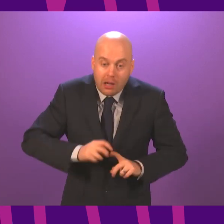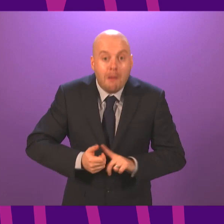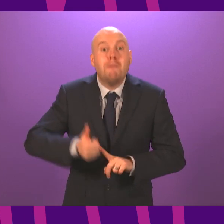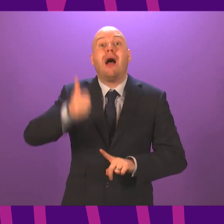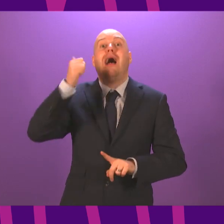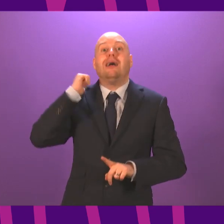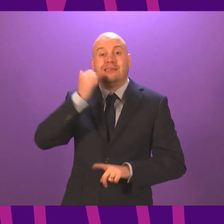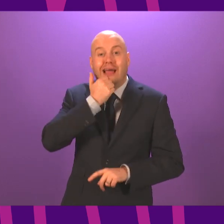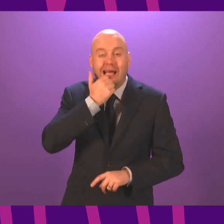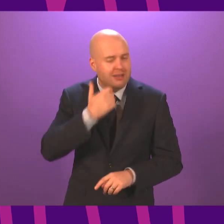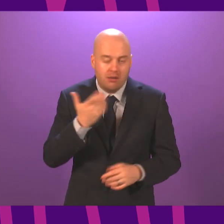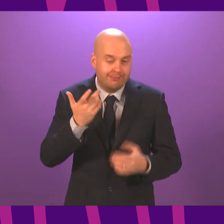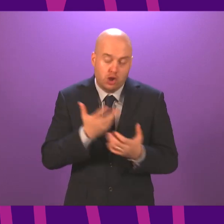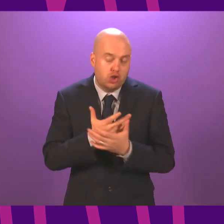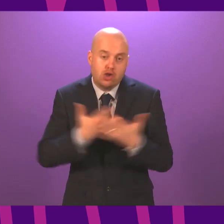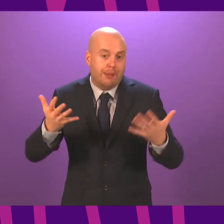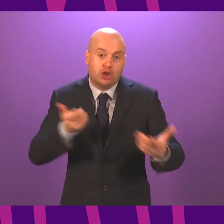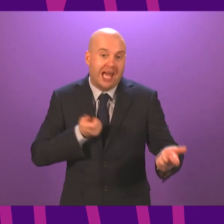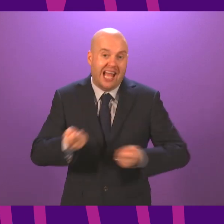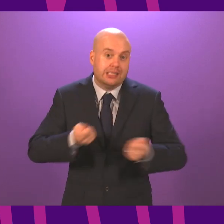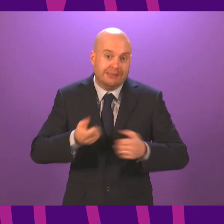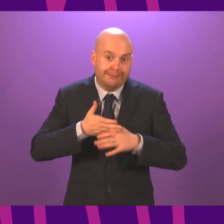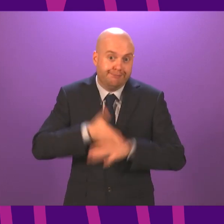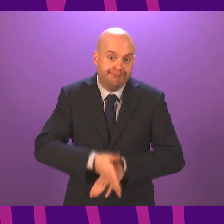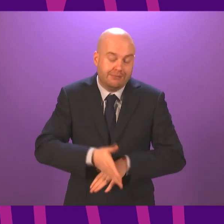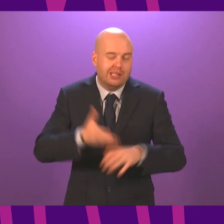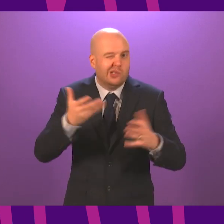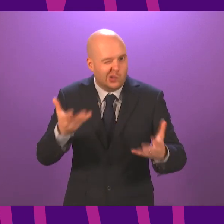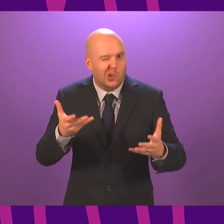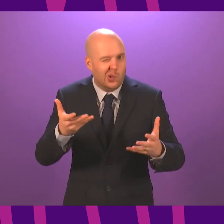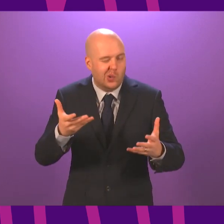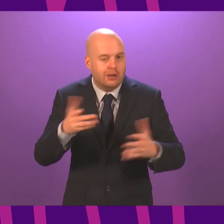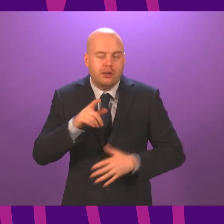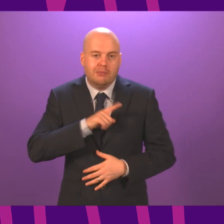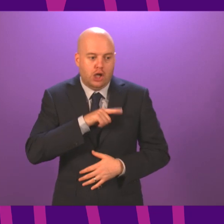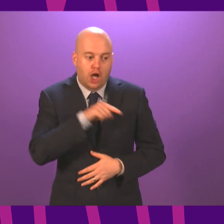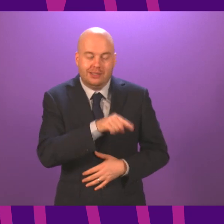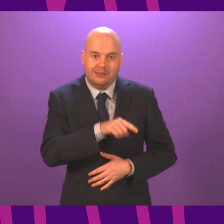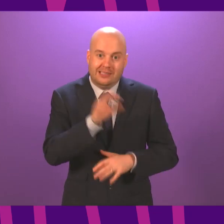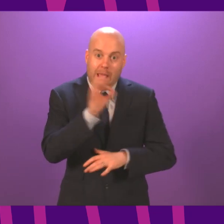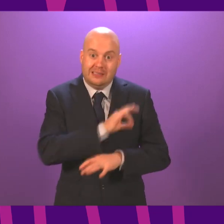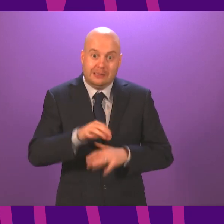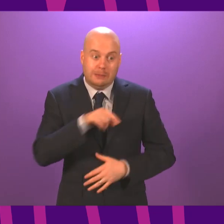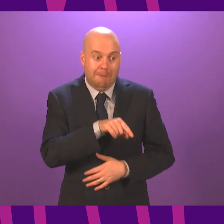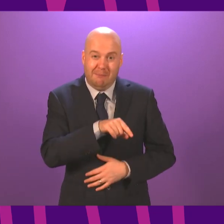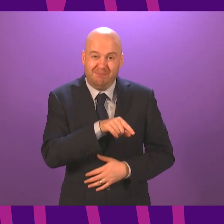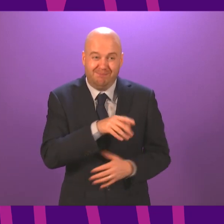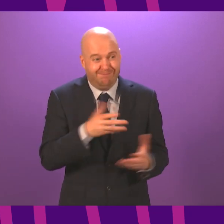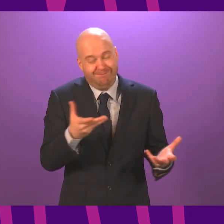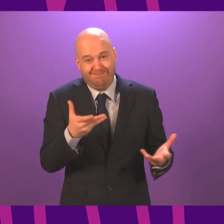the start date for the Scottish child payment. The system was designed to be brought in at speed—and